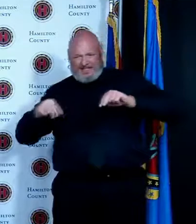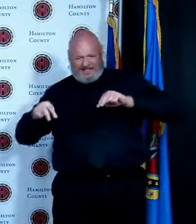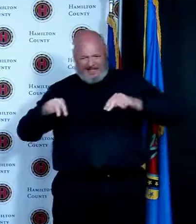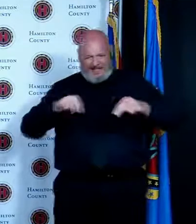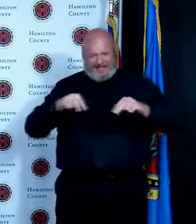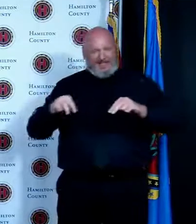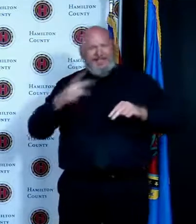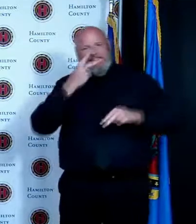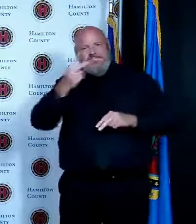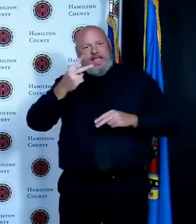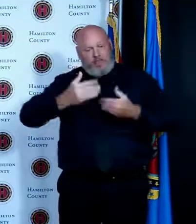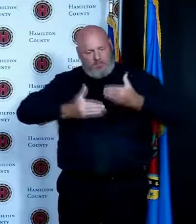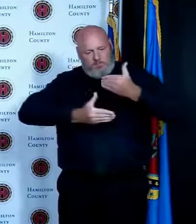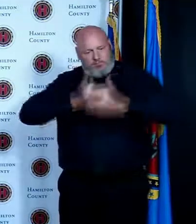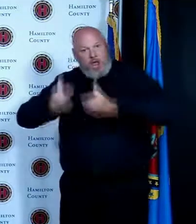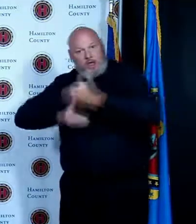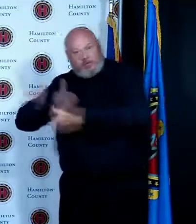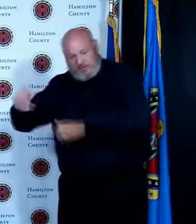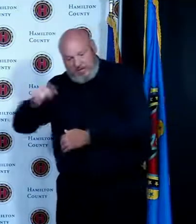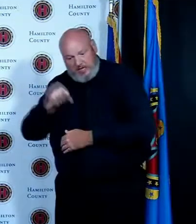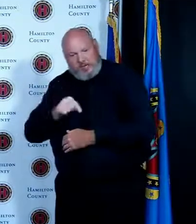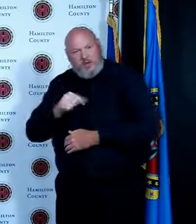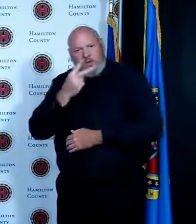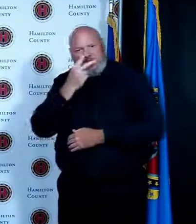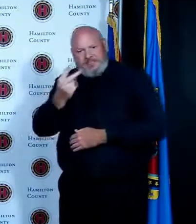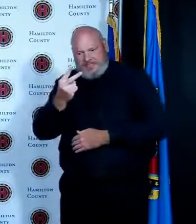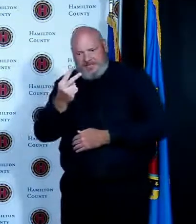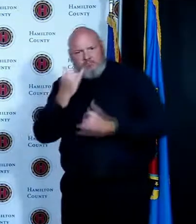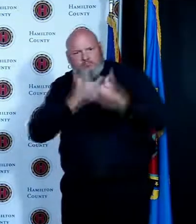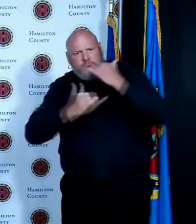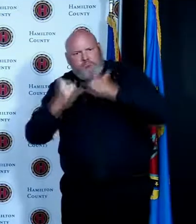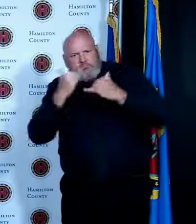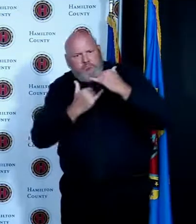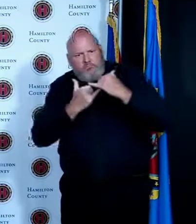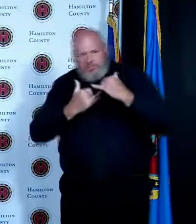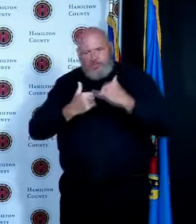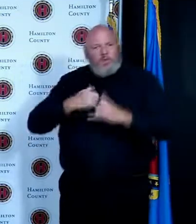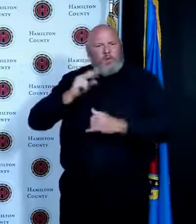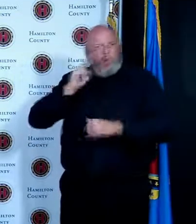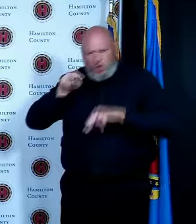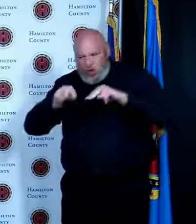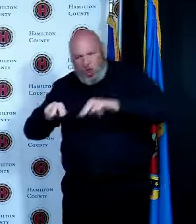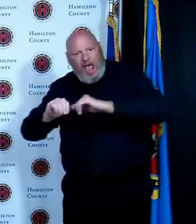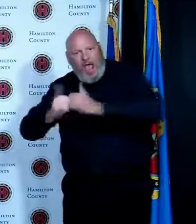the businesses that are struggling and then move forward because we do have we expect to have a little bit left over there